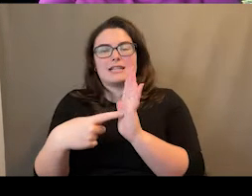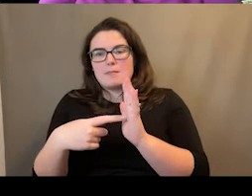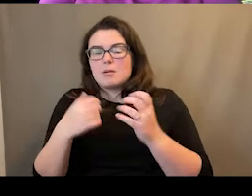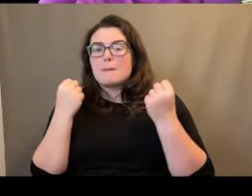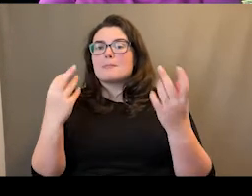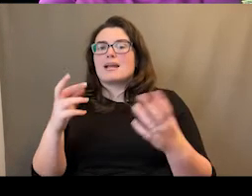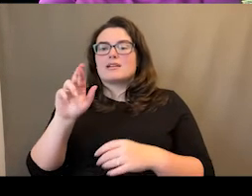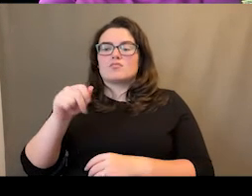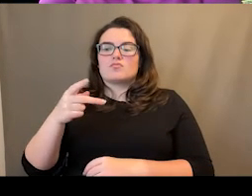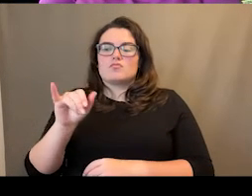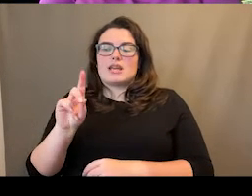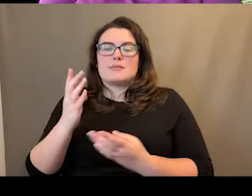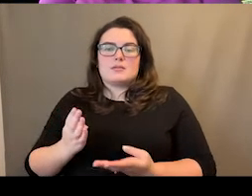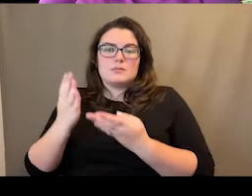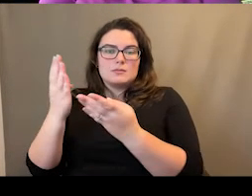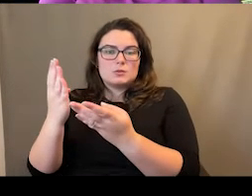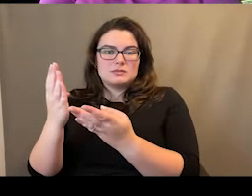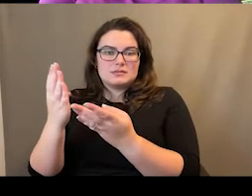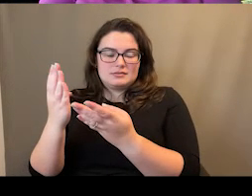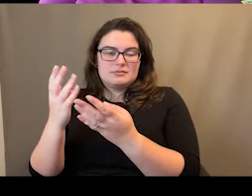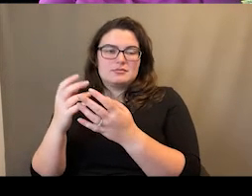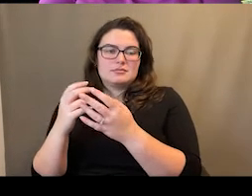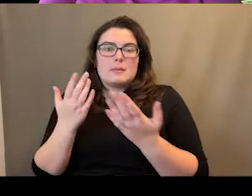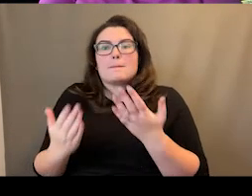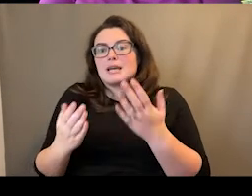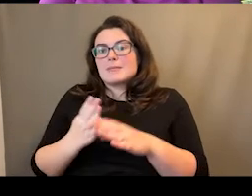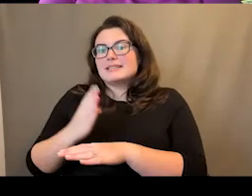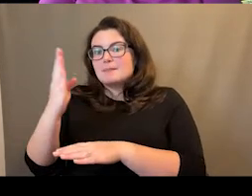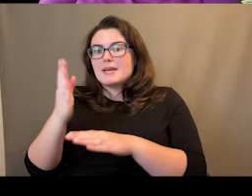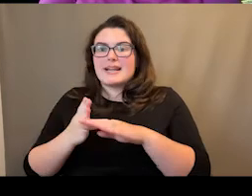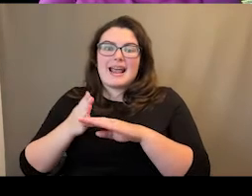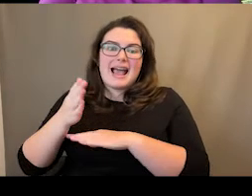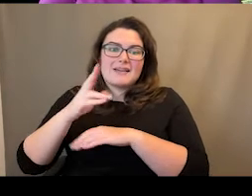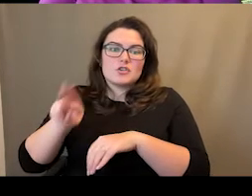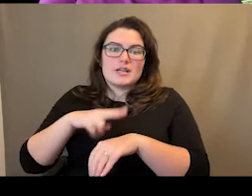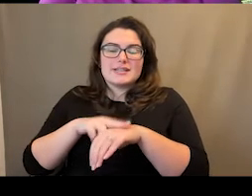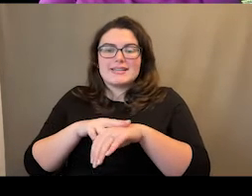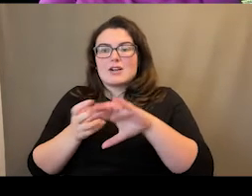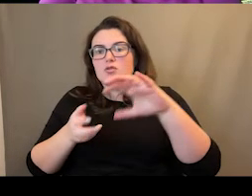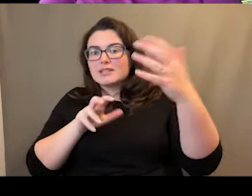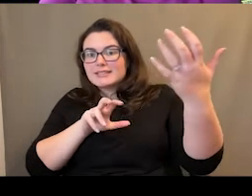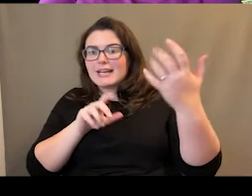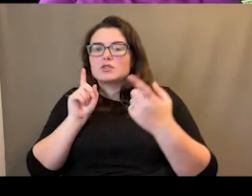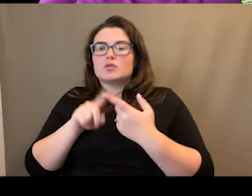rapid proposals may be submitted after a natural disaster to study particular things.